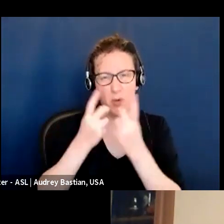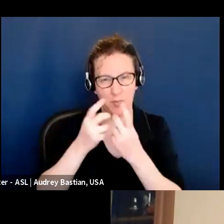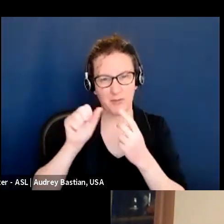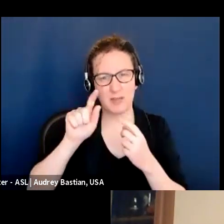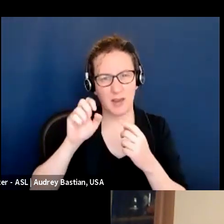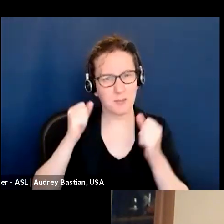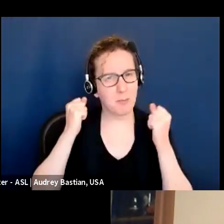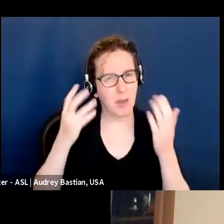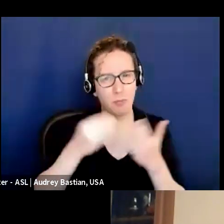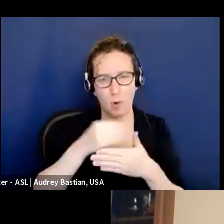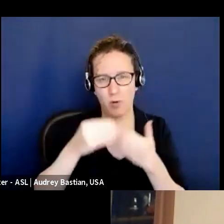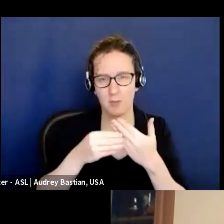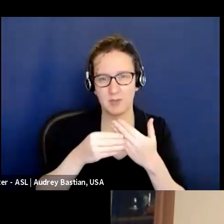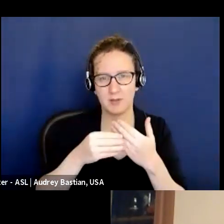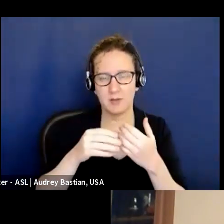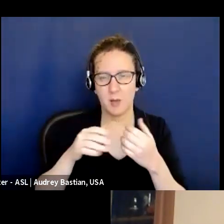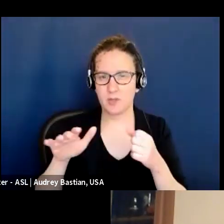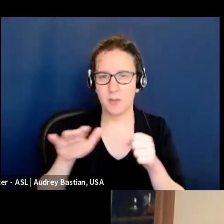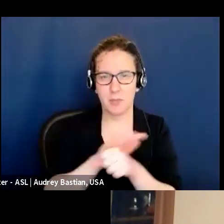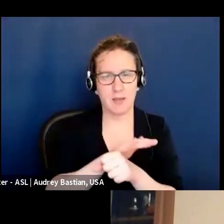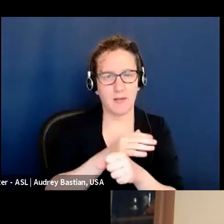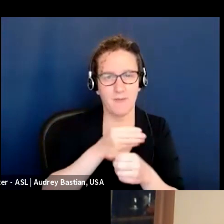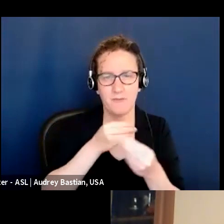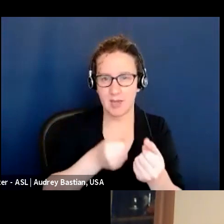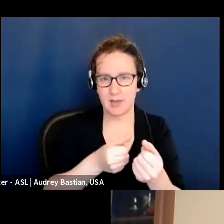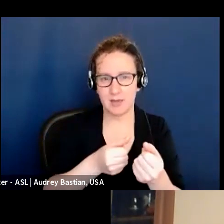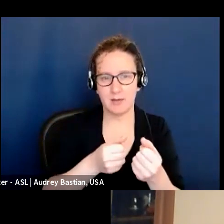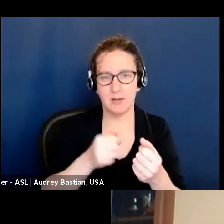programs that are almost completely fully funded. Like Michelle did a Fulbright that was almost